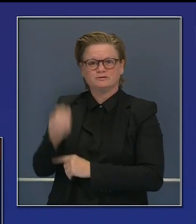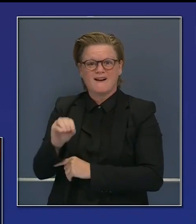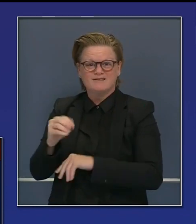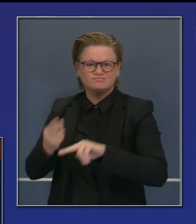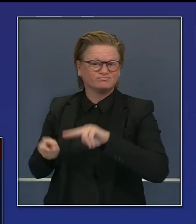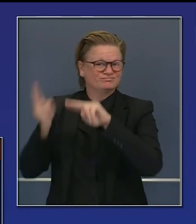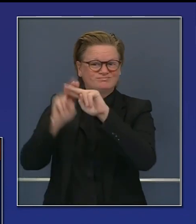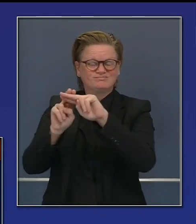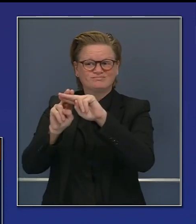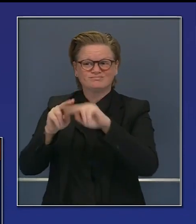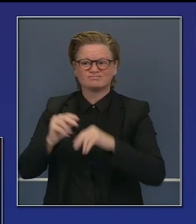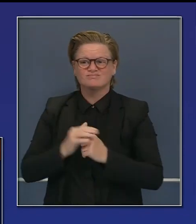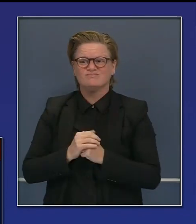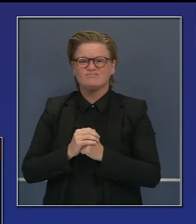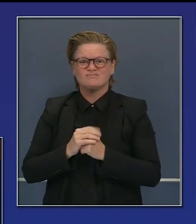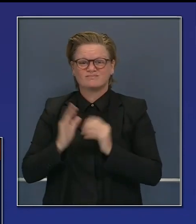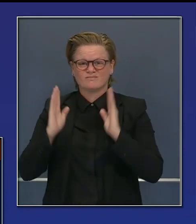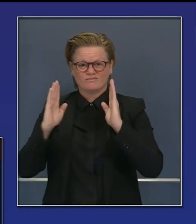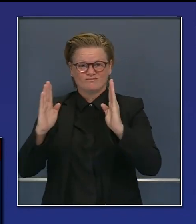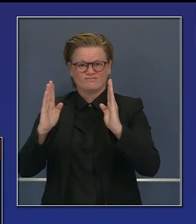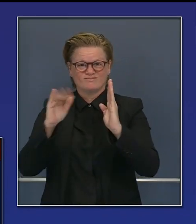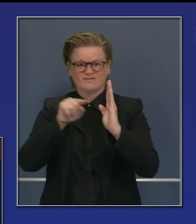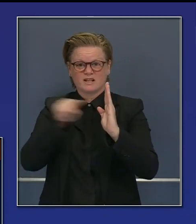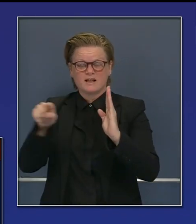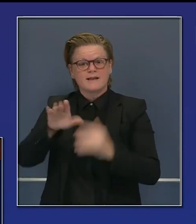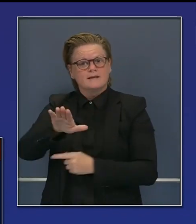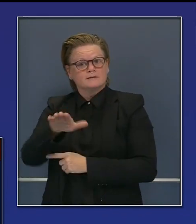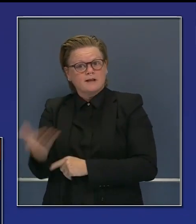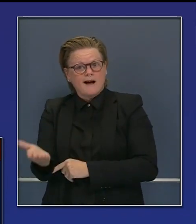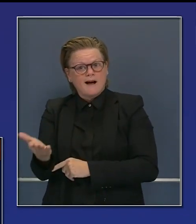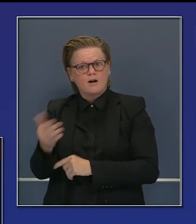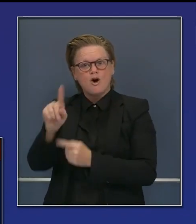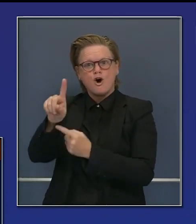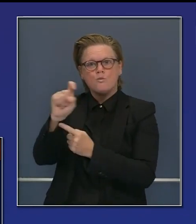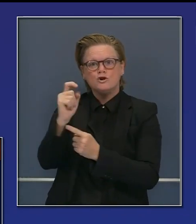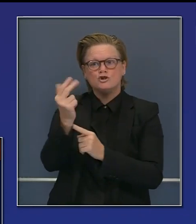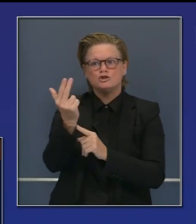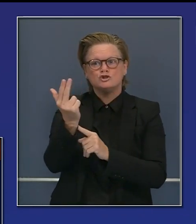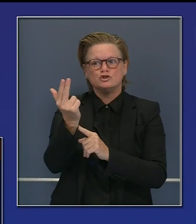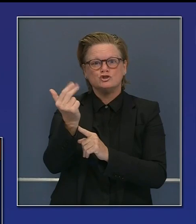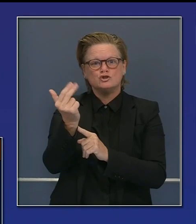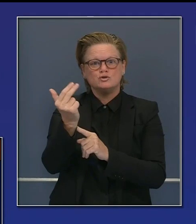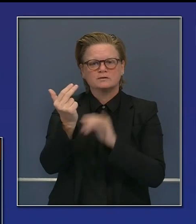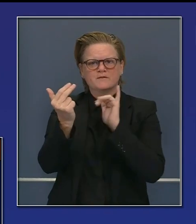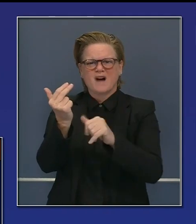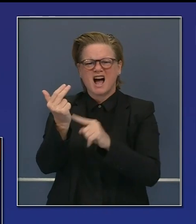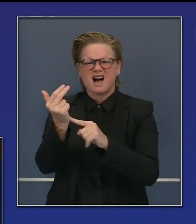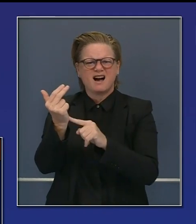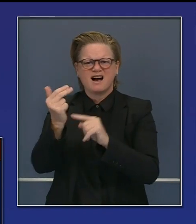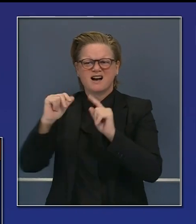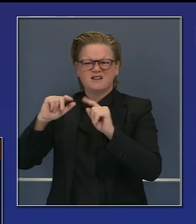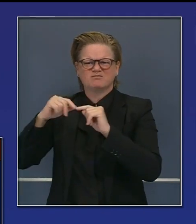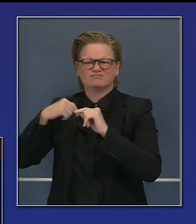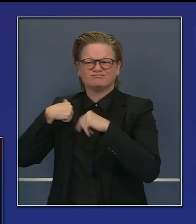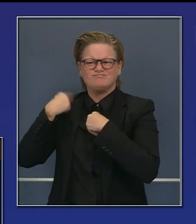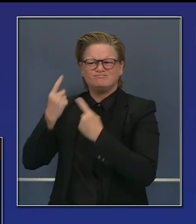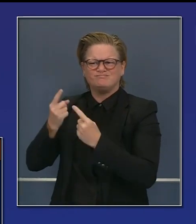AND ICU ADMISSIONS, 67% OVER SIMILAR PERIOD OF TIME.